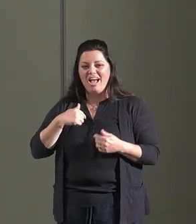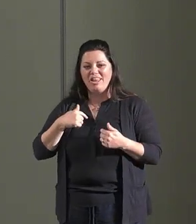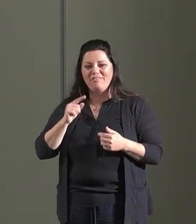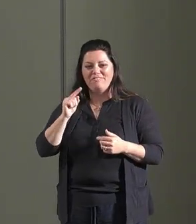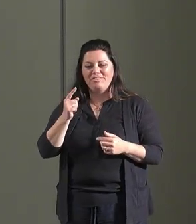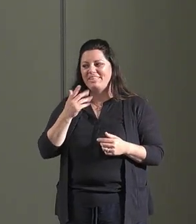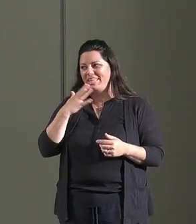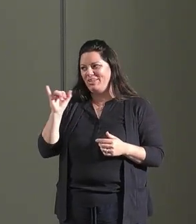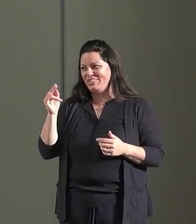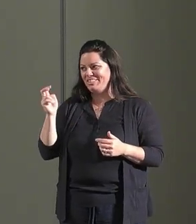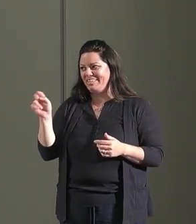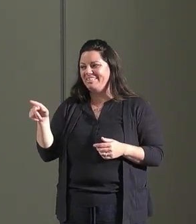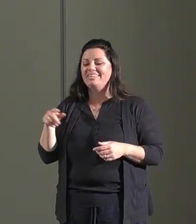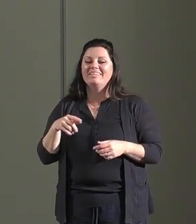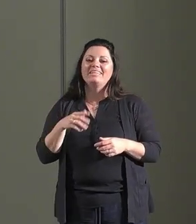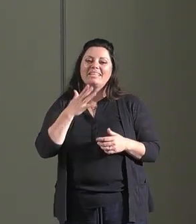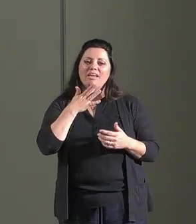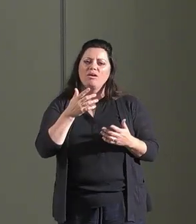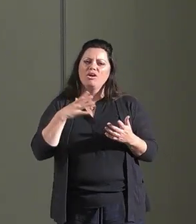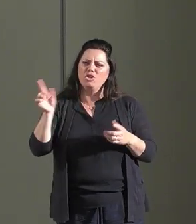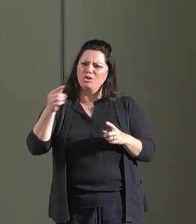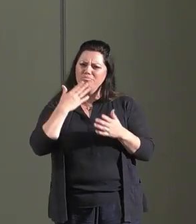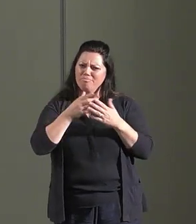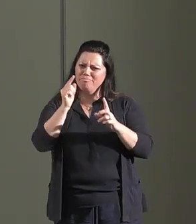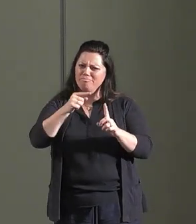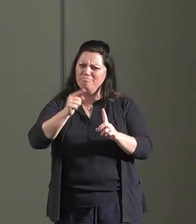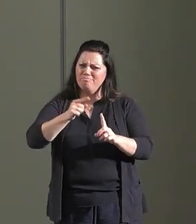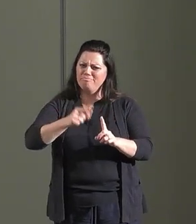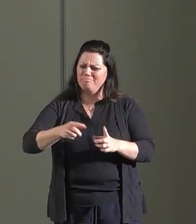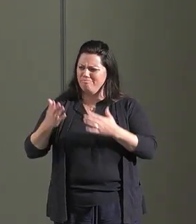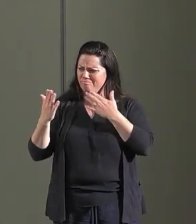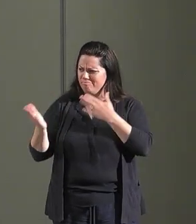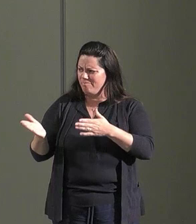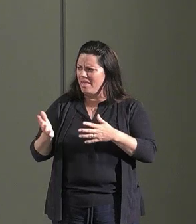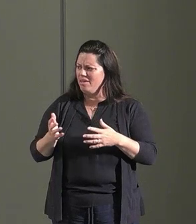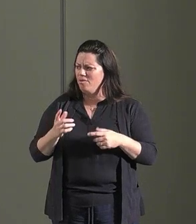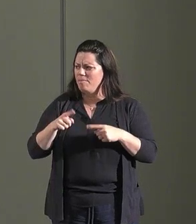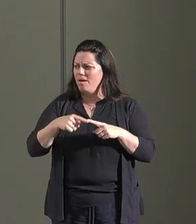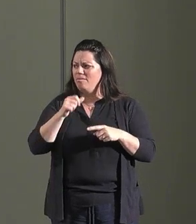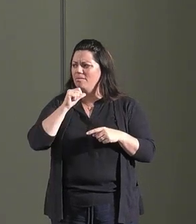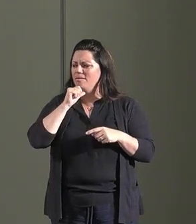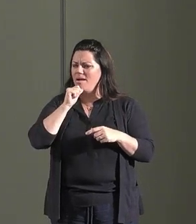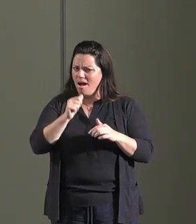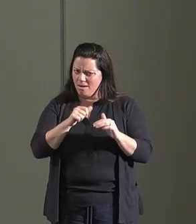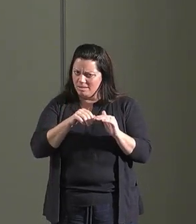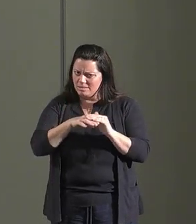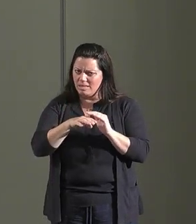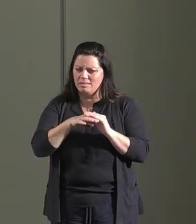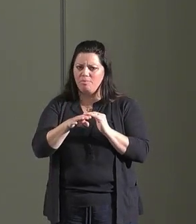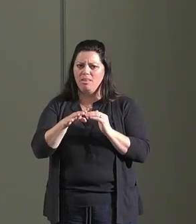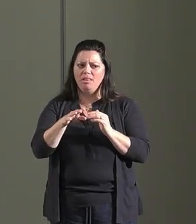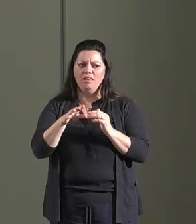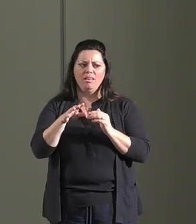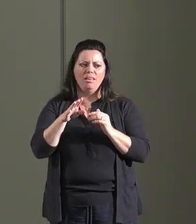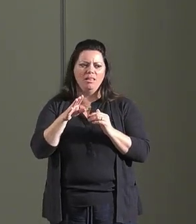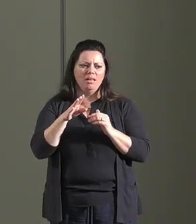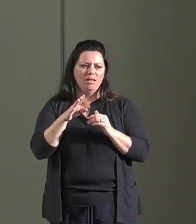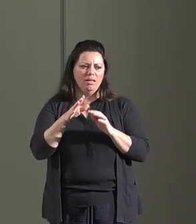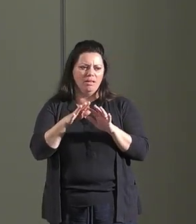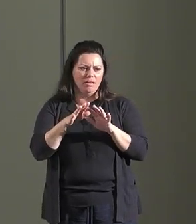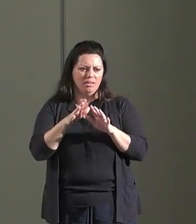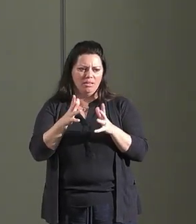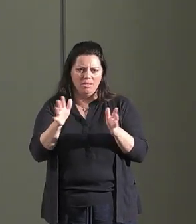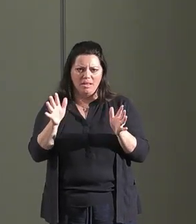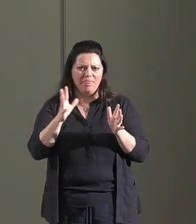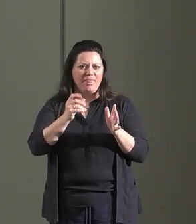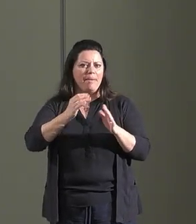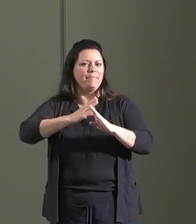thank you for all the points you are making. And about accessible forms and that barrier to entry.